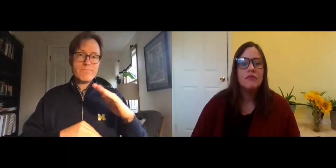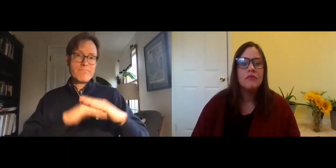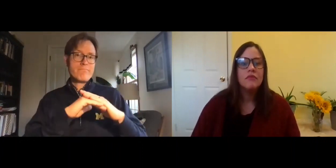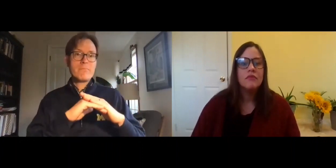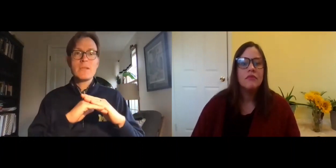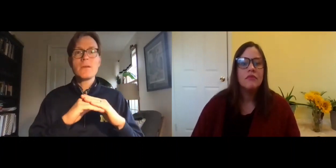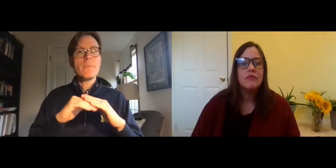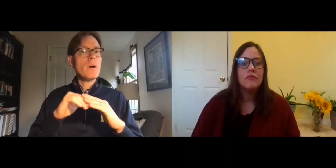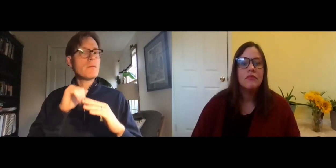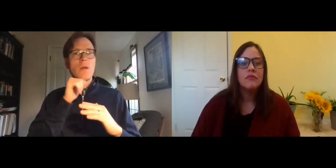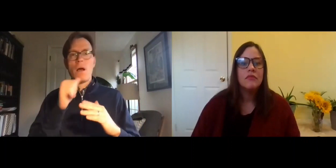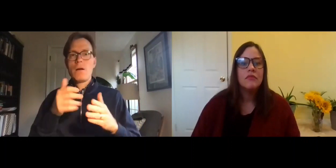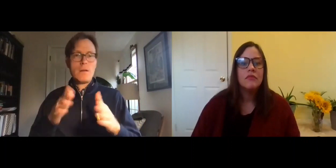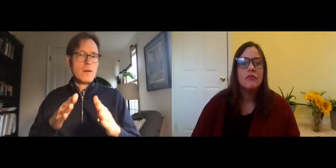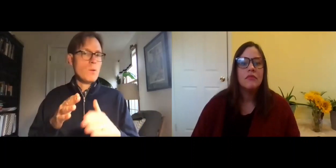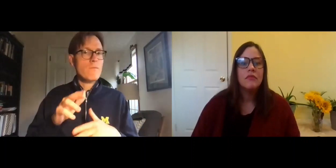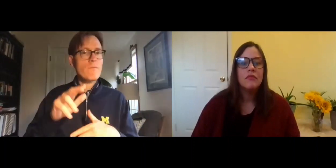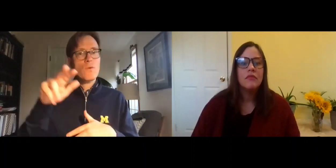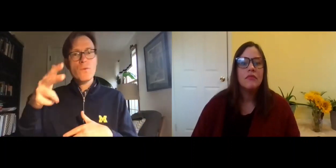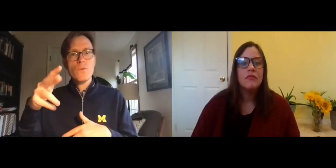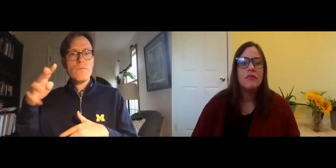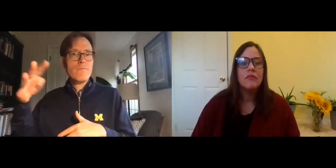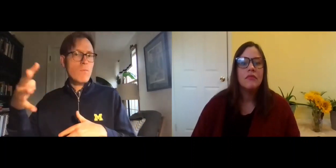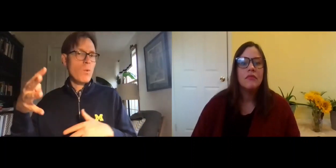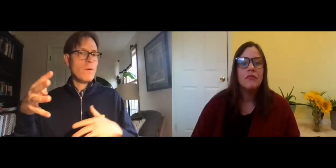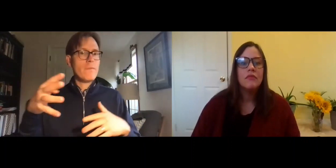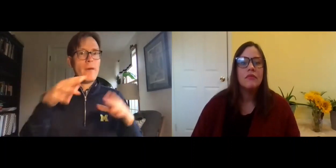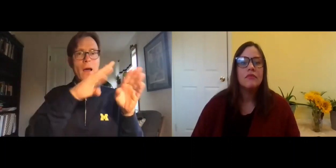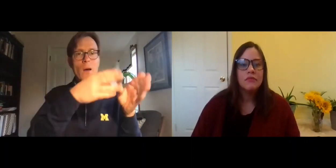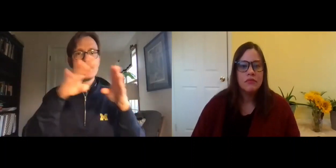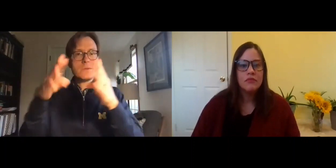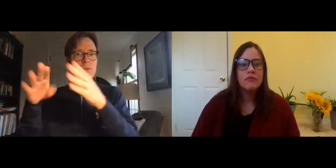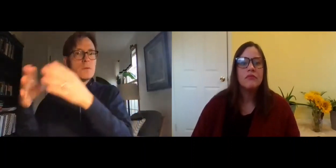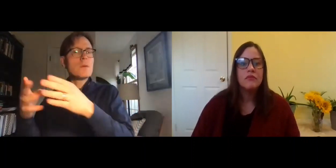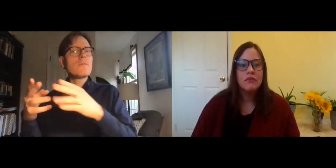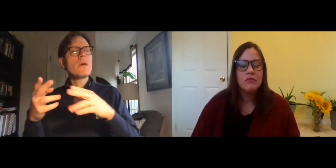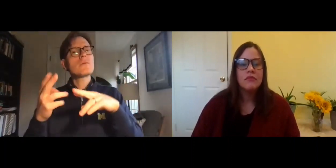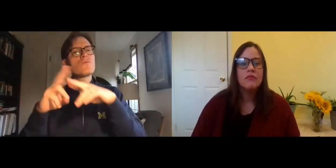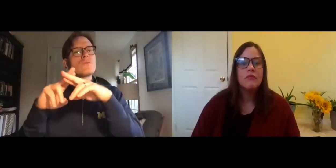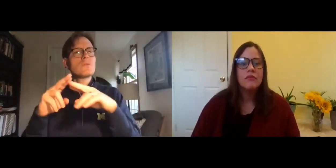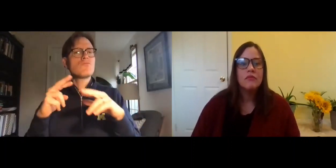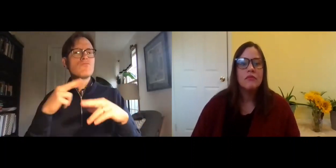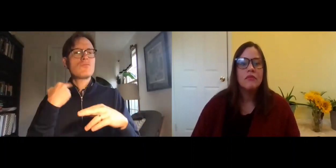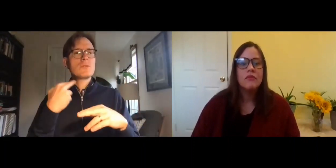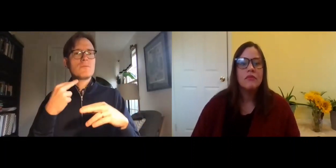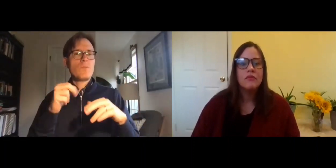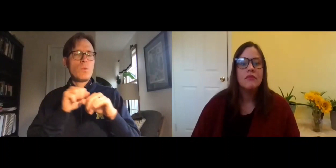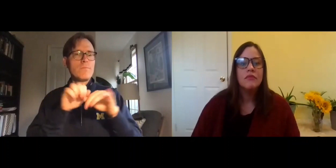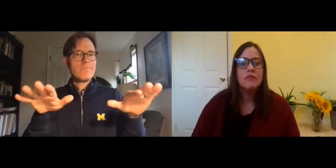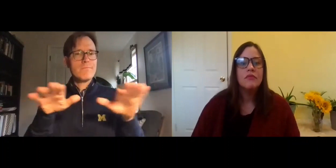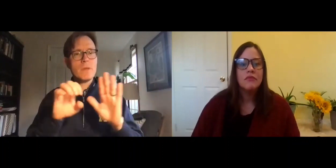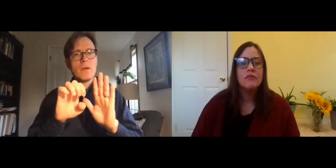If you have to get together with another group, maybe just one other household definitely not three or four.